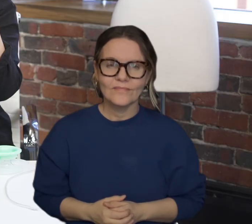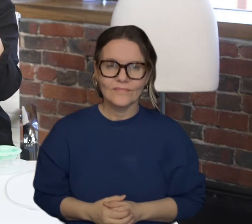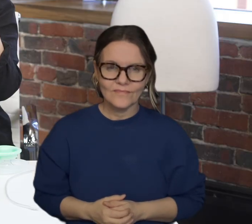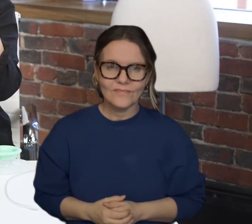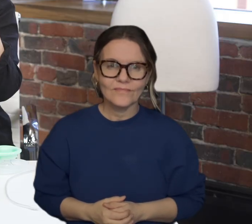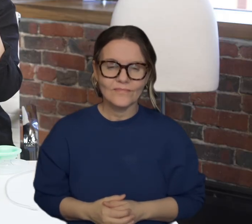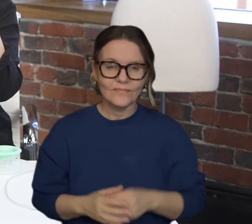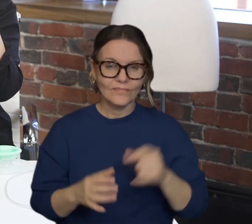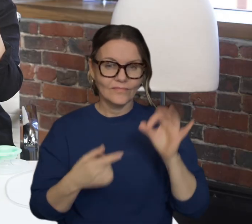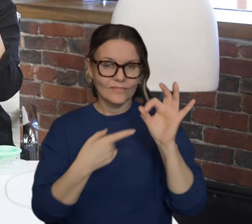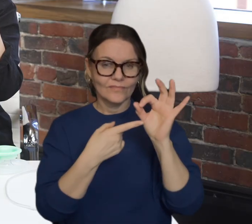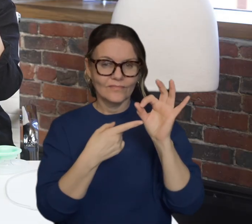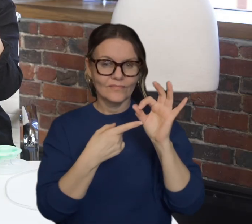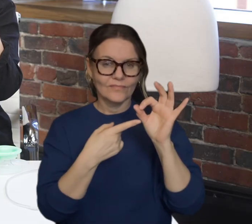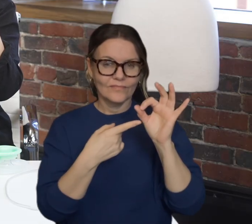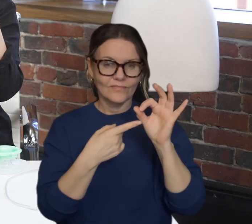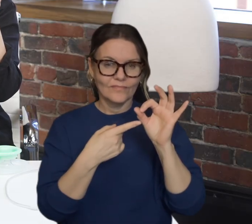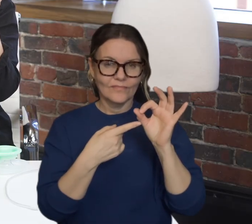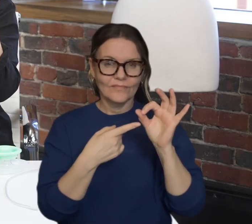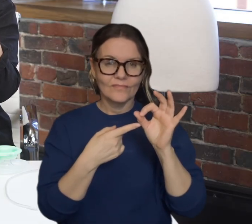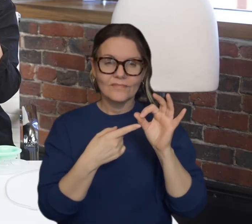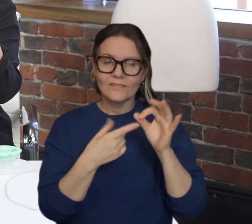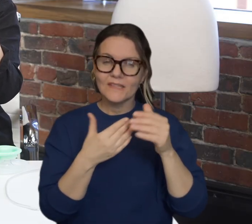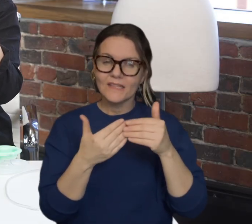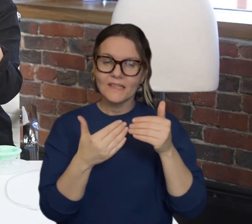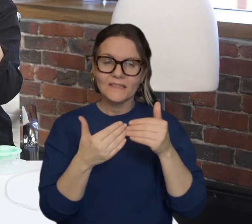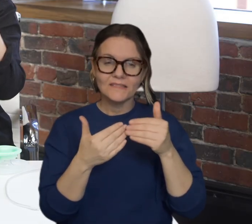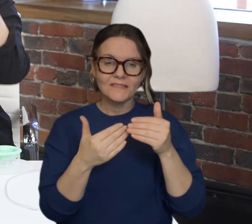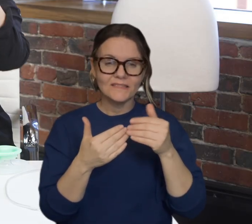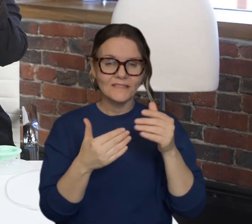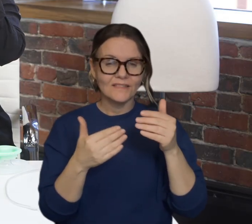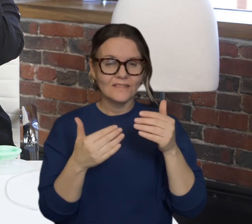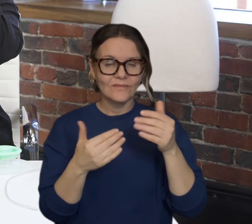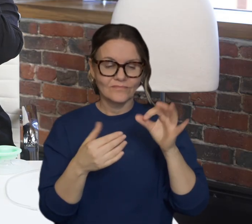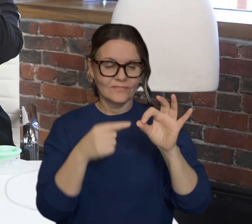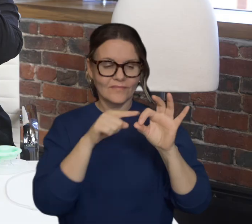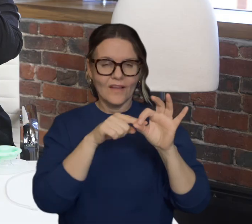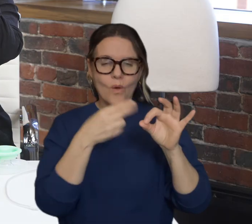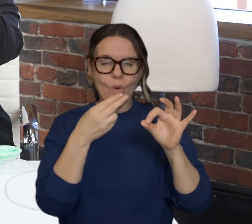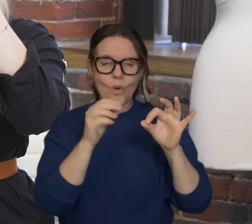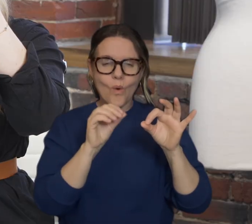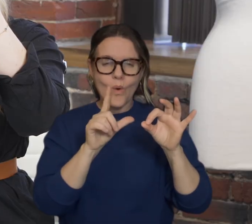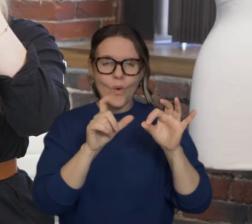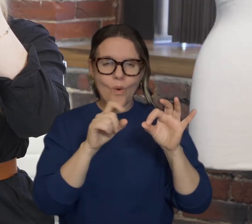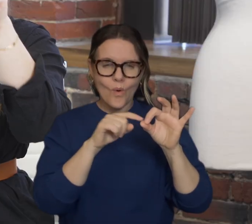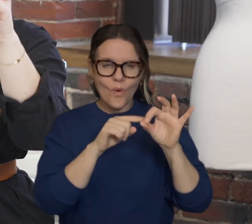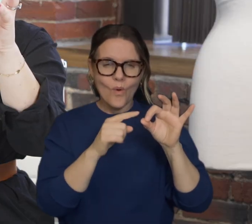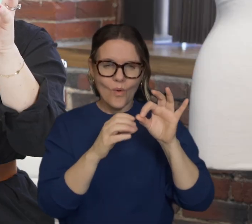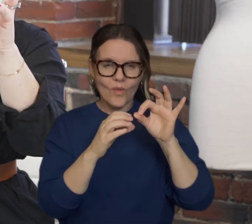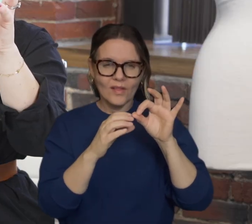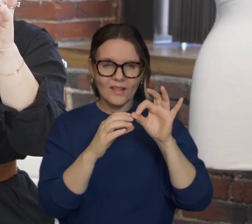there's also a stopper the easiest way to do this is there is a little hole here at the bottom